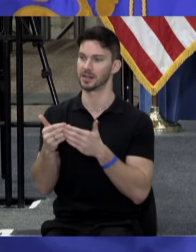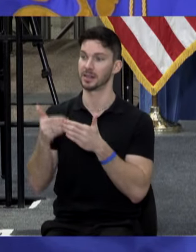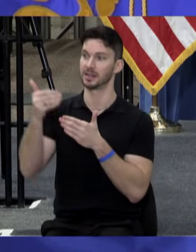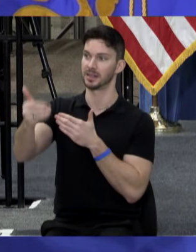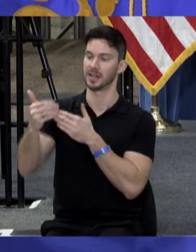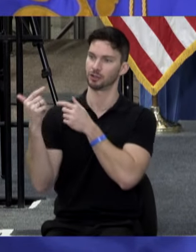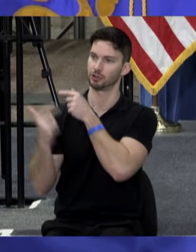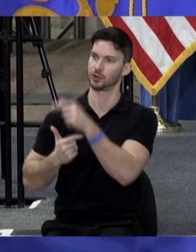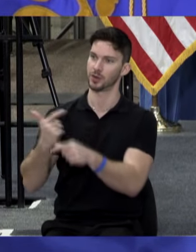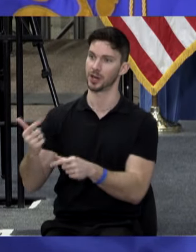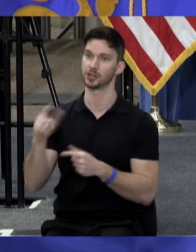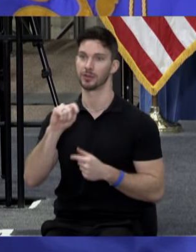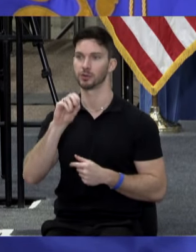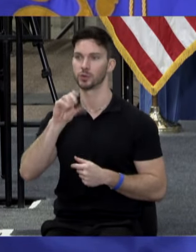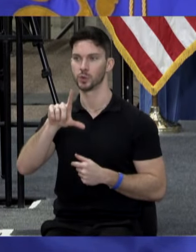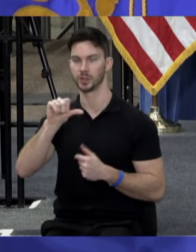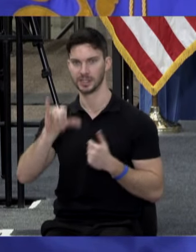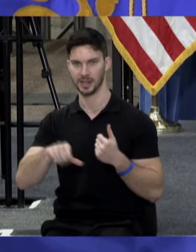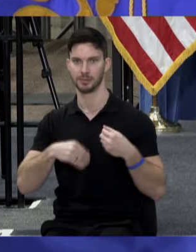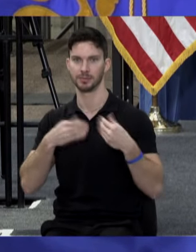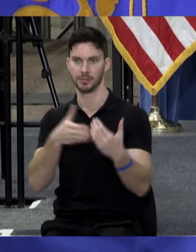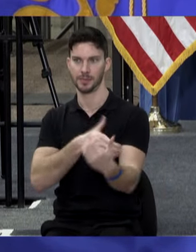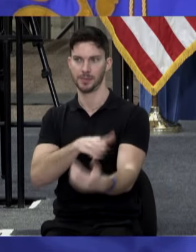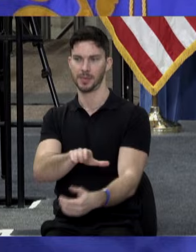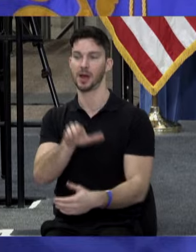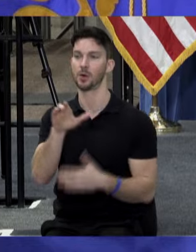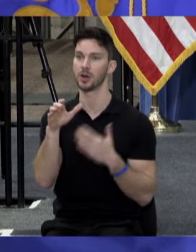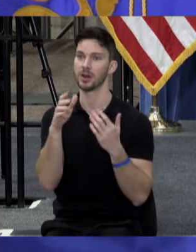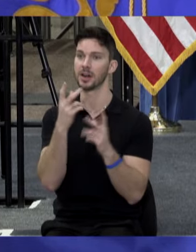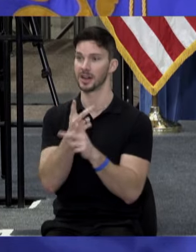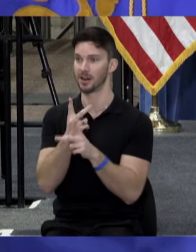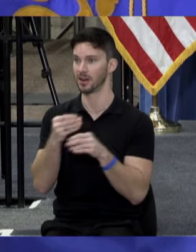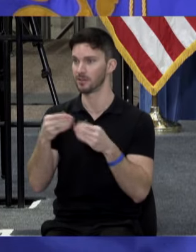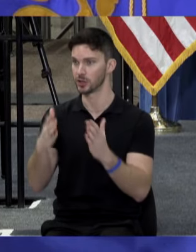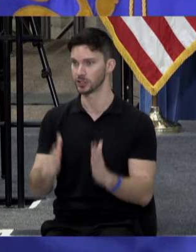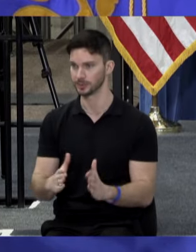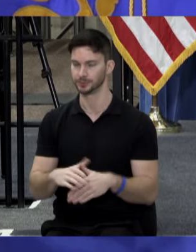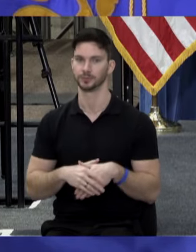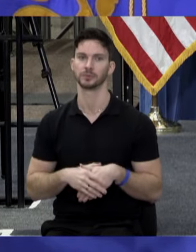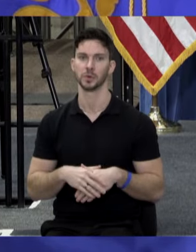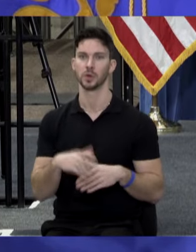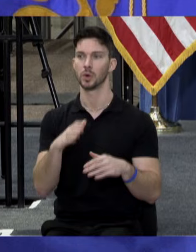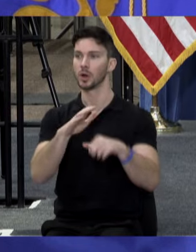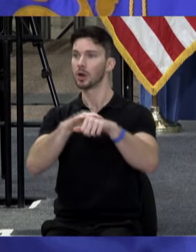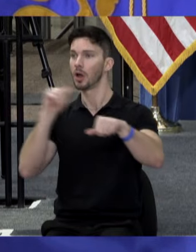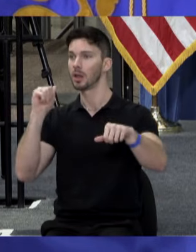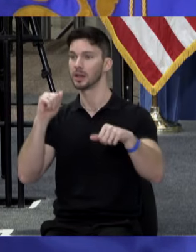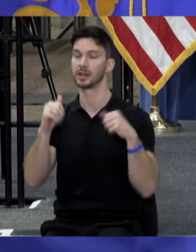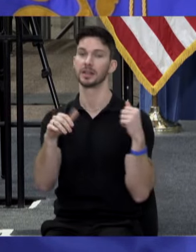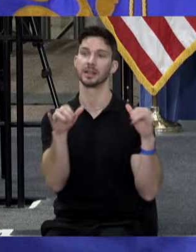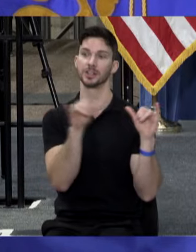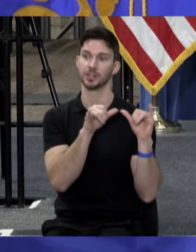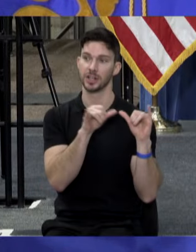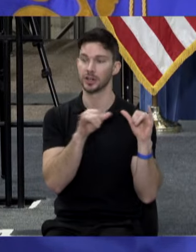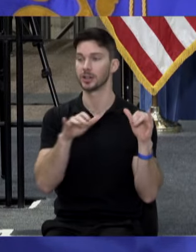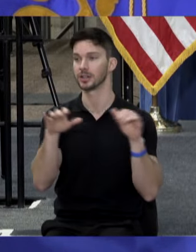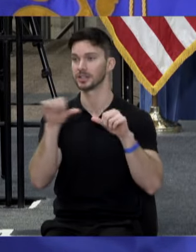empower caregivers. We're calling on engineers, scientists, innovators, entrepreneurs across